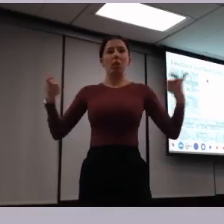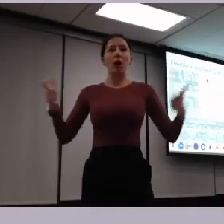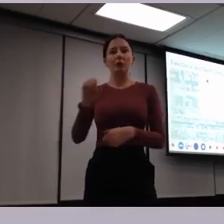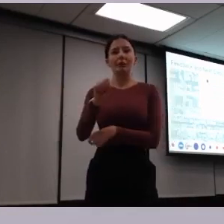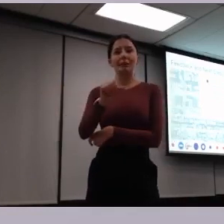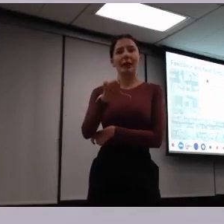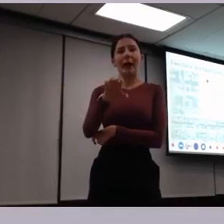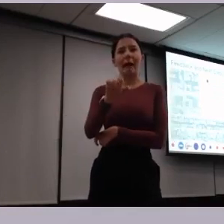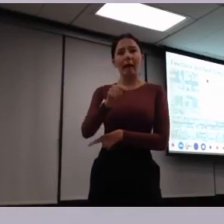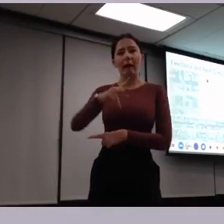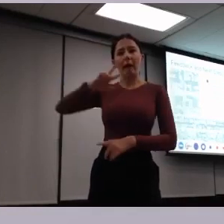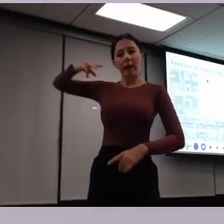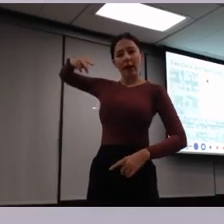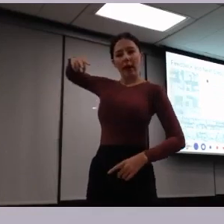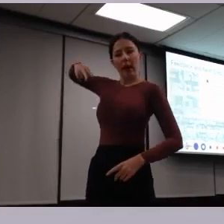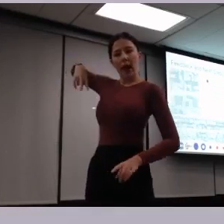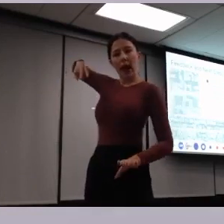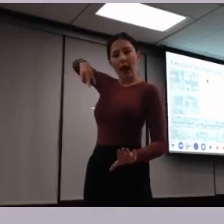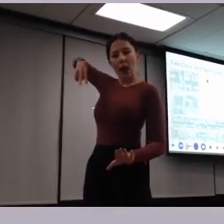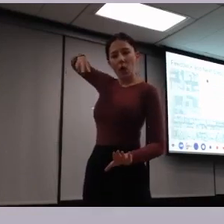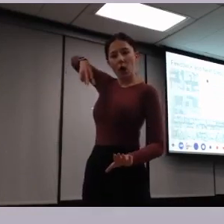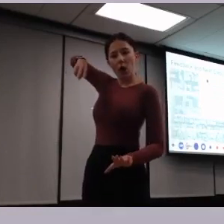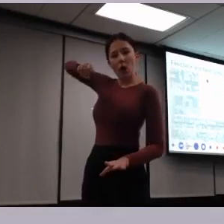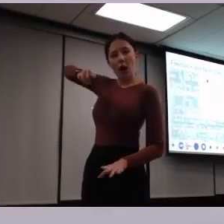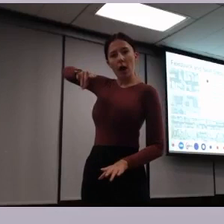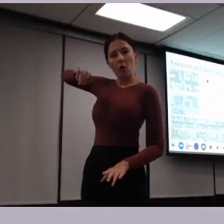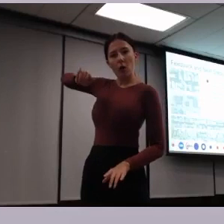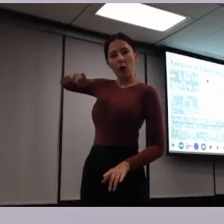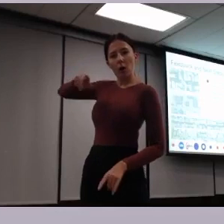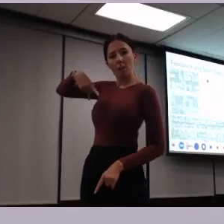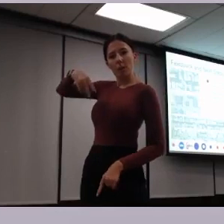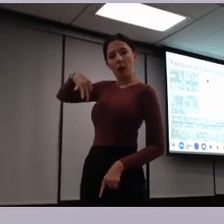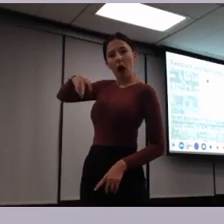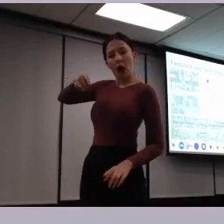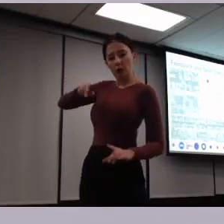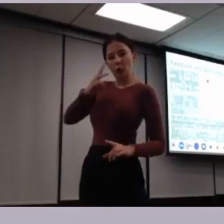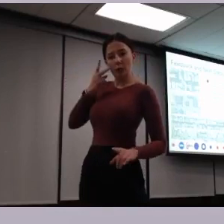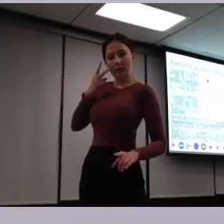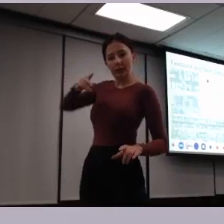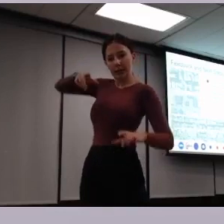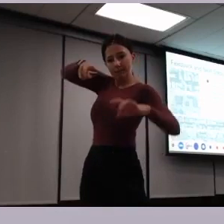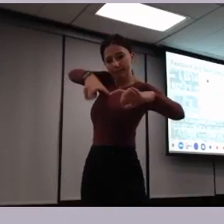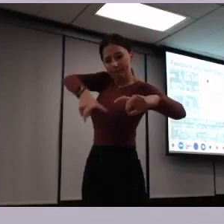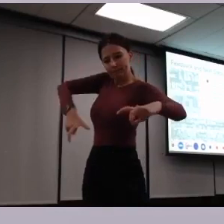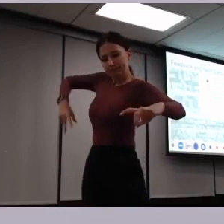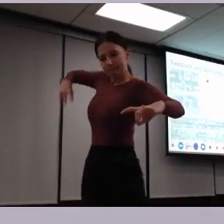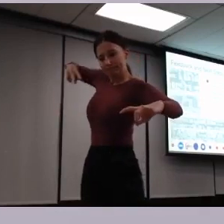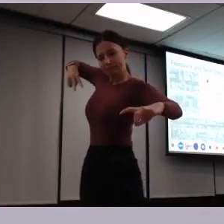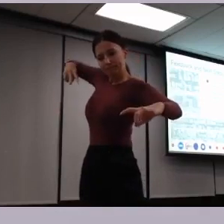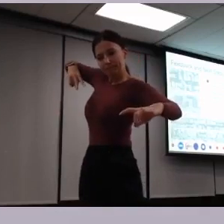to look at any areas that you have concerns about, we have to roll plots on the boards over there